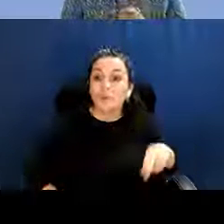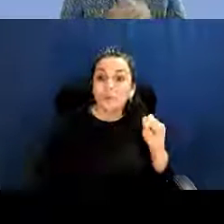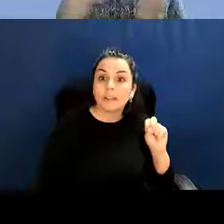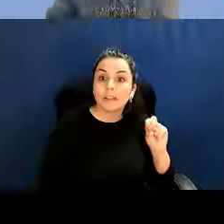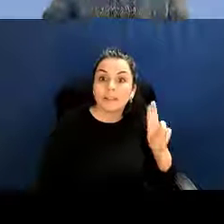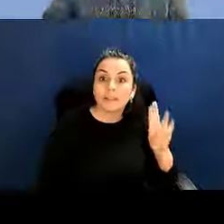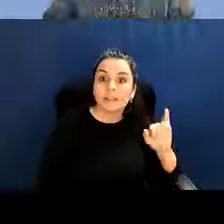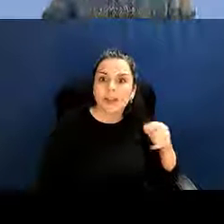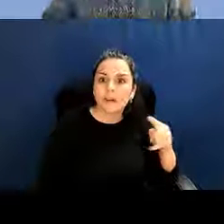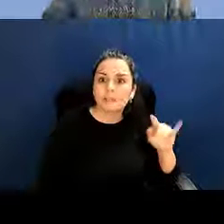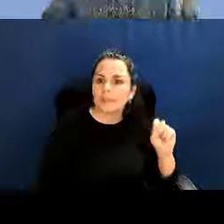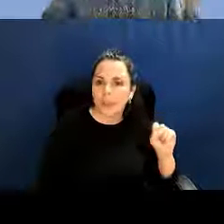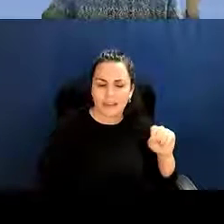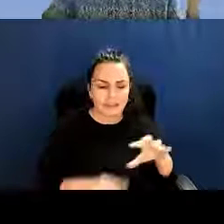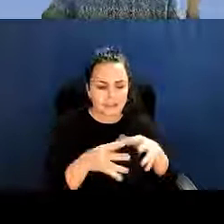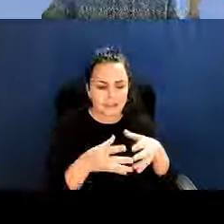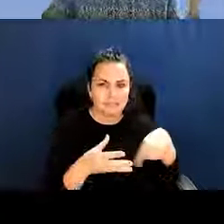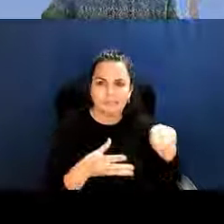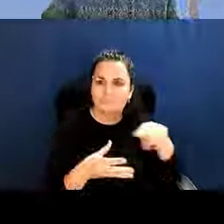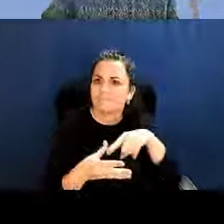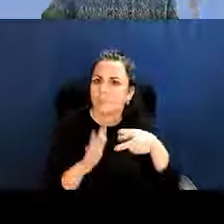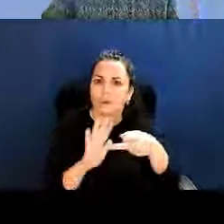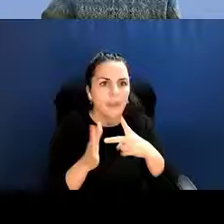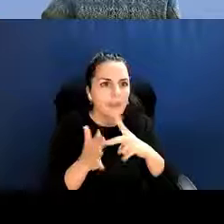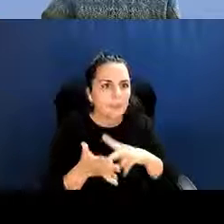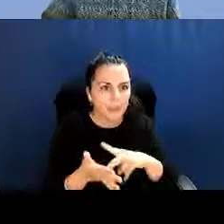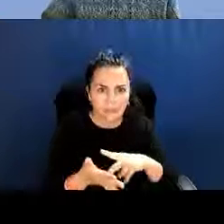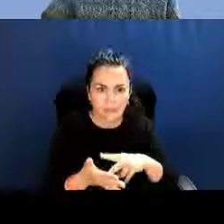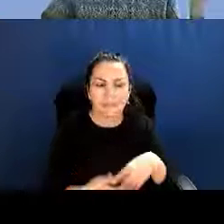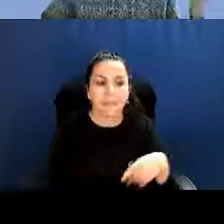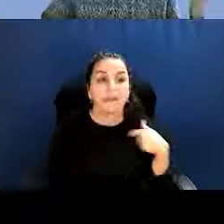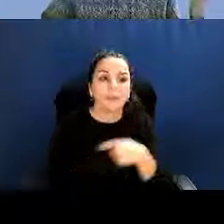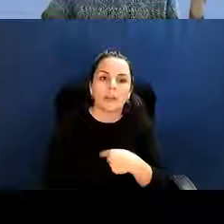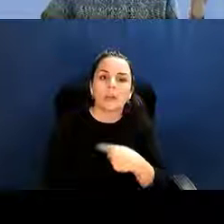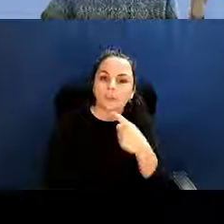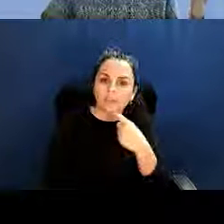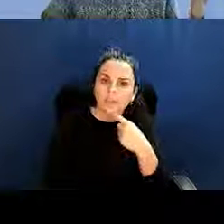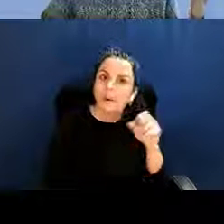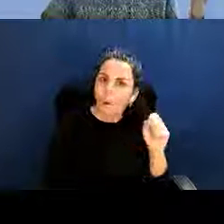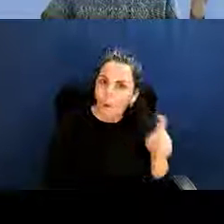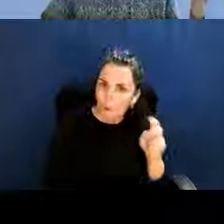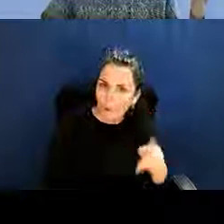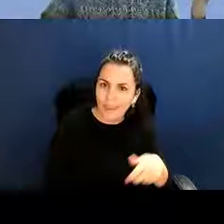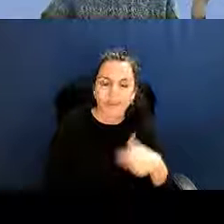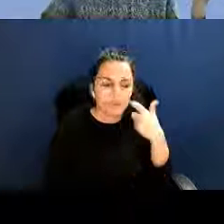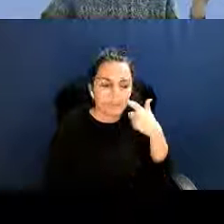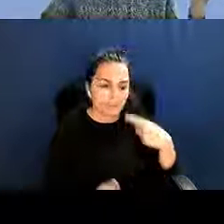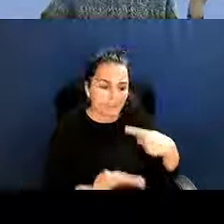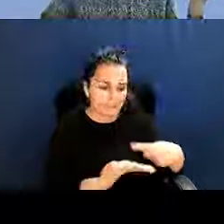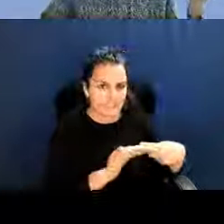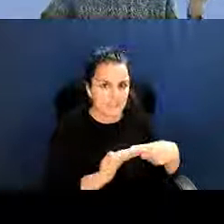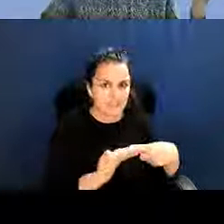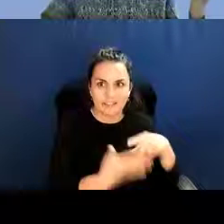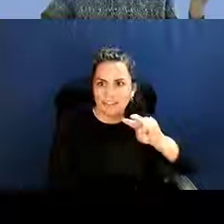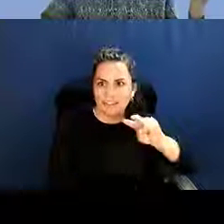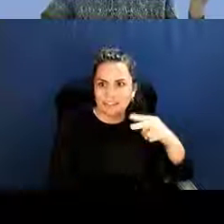So we said okay, we were working on the second definition. We said identifiable is a key word here.